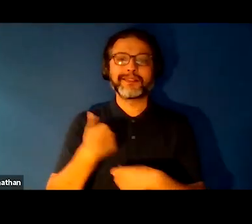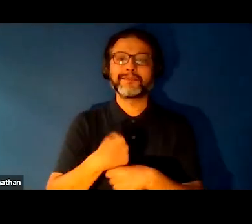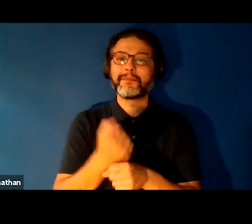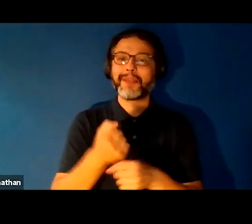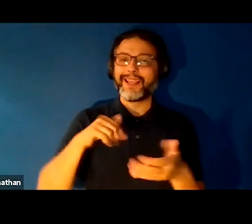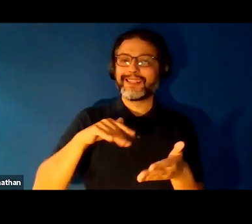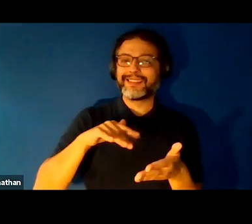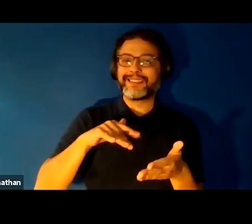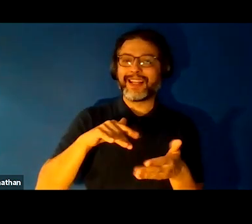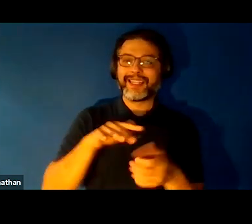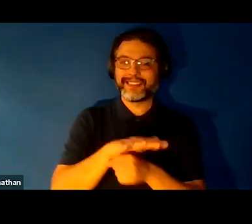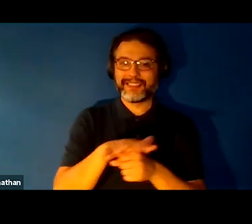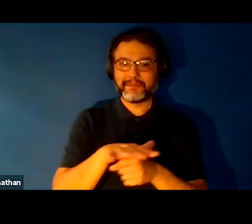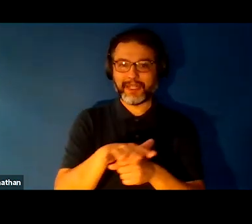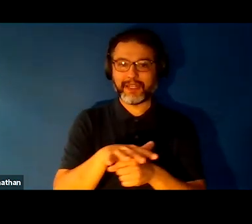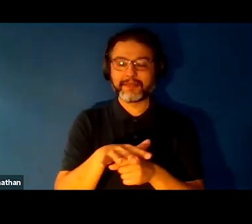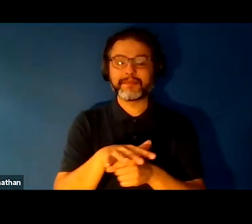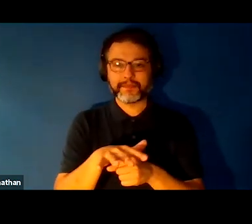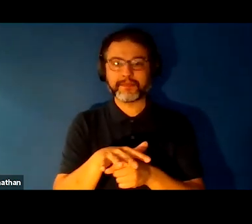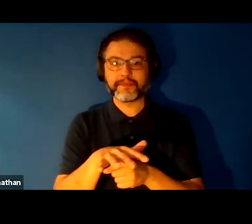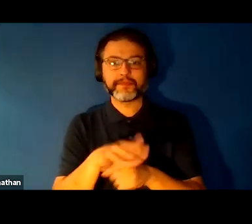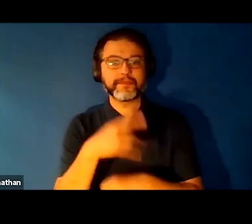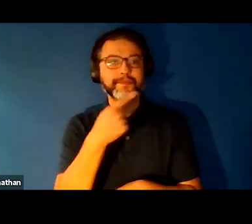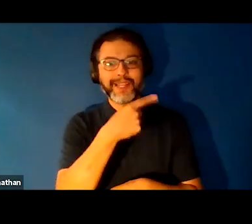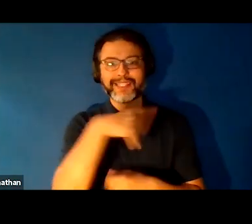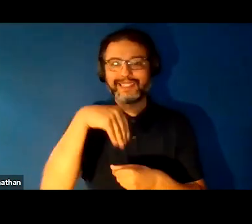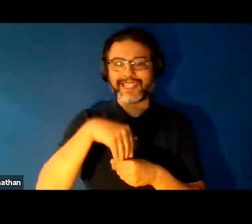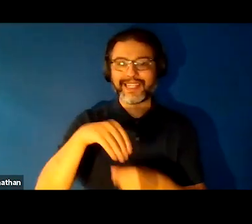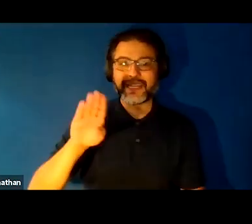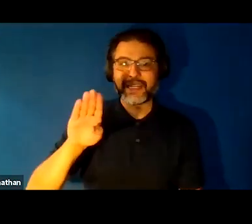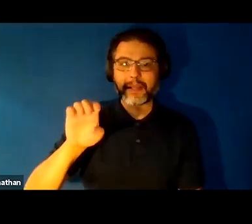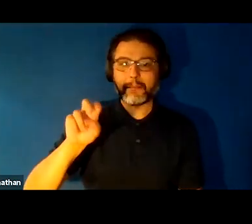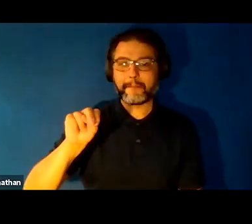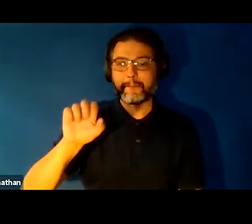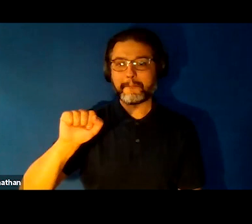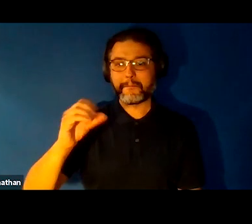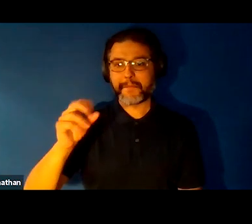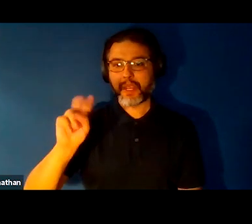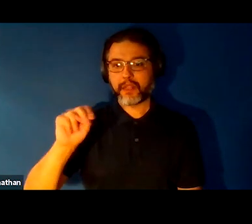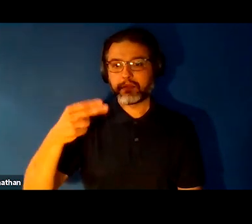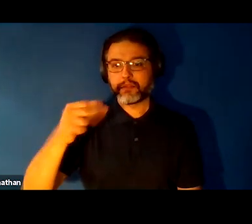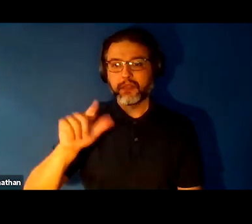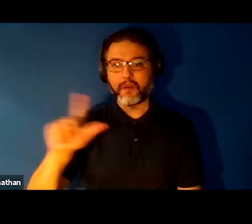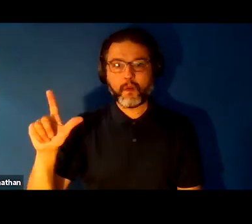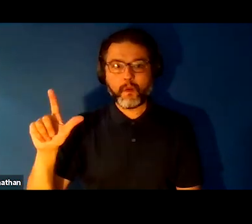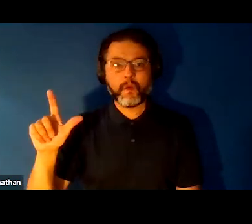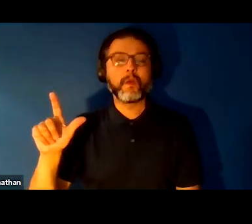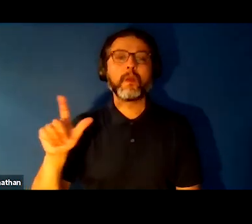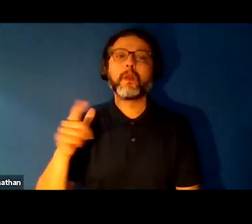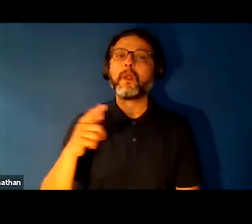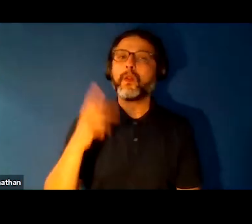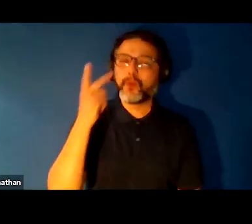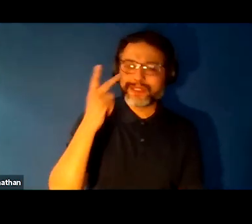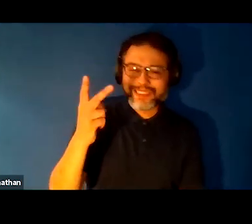In the lower part of the slide, you can see a large masonry wall, where the focus is actually